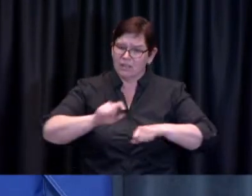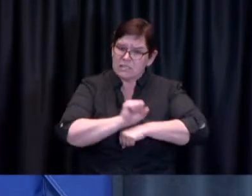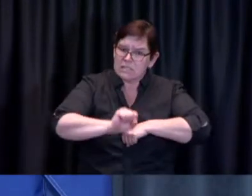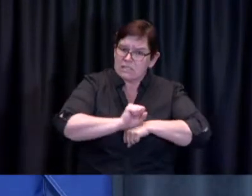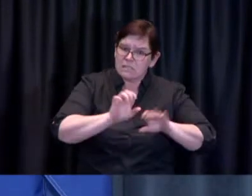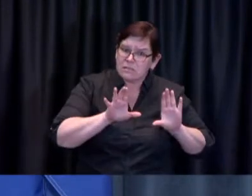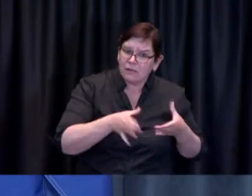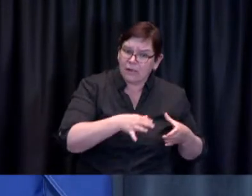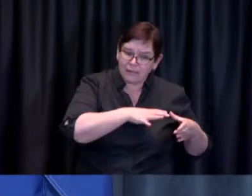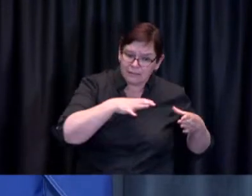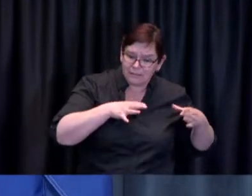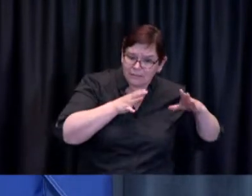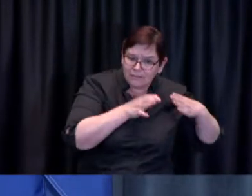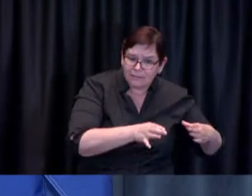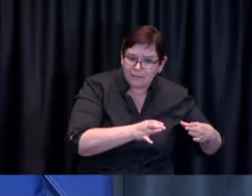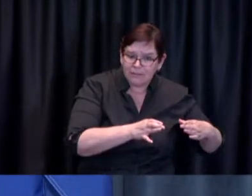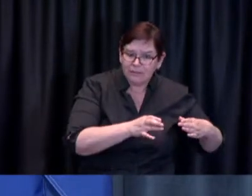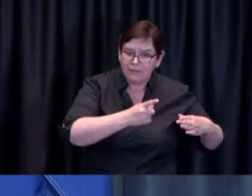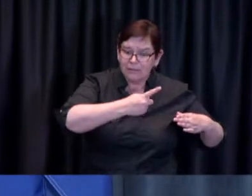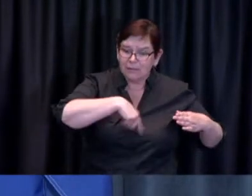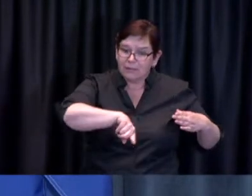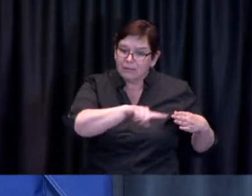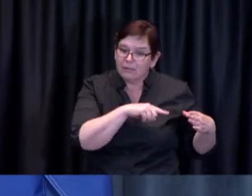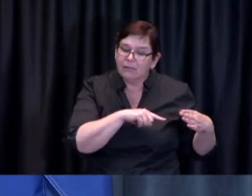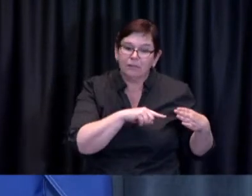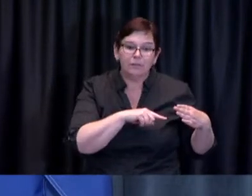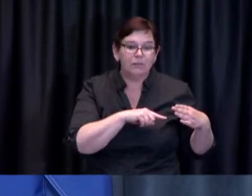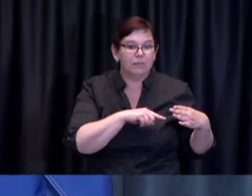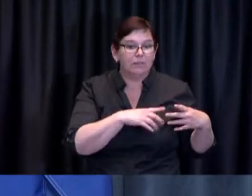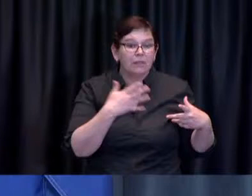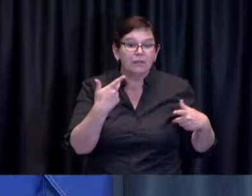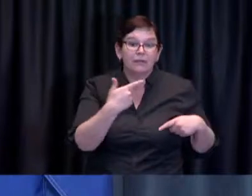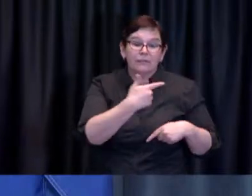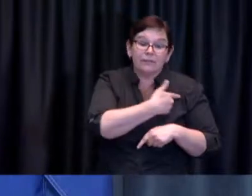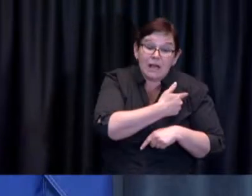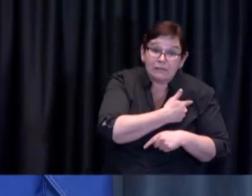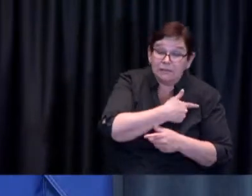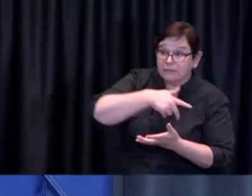effort is that that these are things and vaccine supply is something that changes very quickly